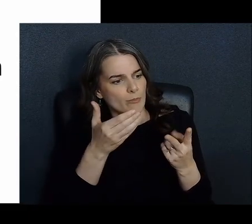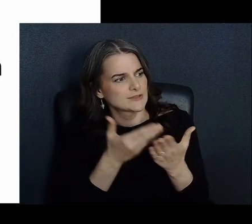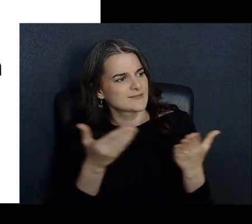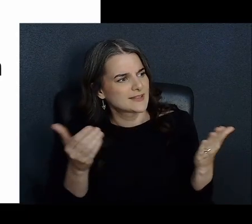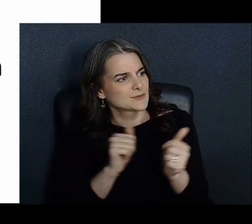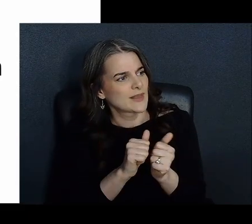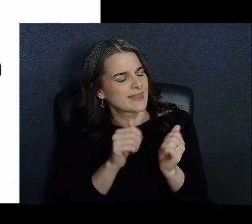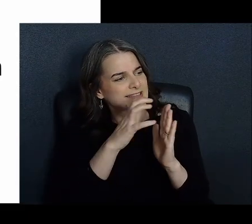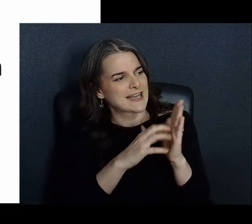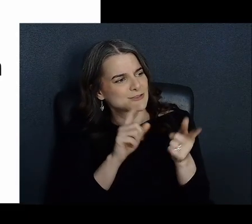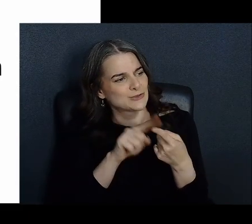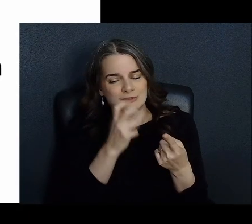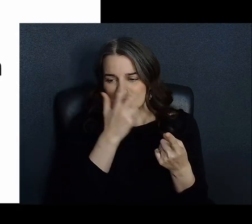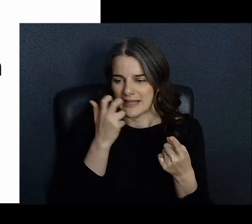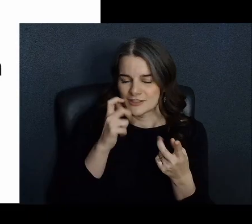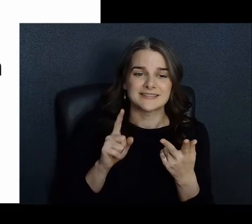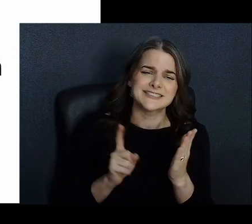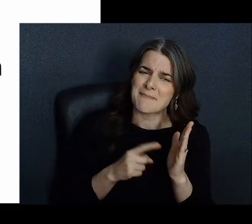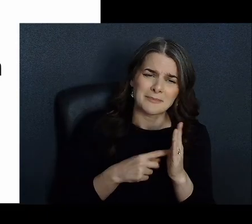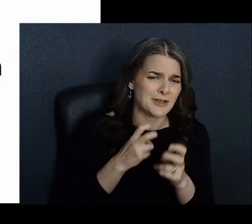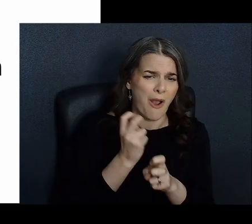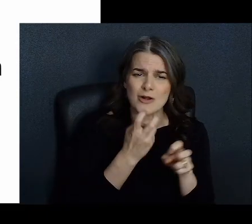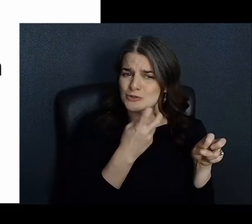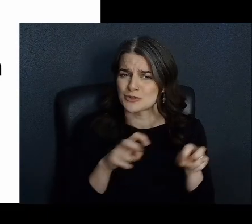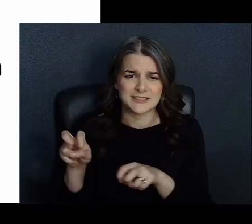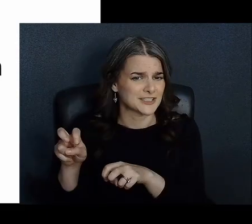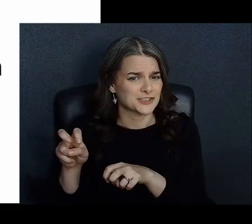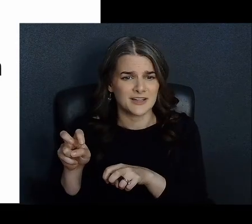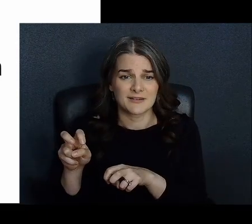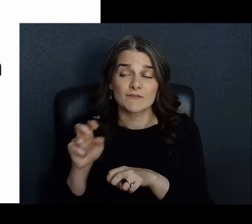it's a hard transition for them for some cases.